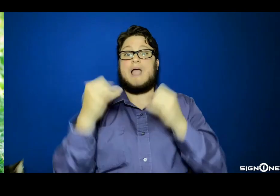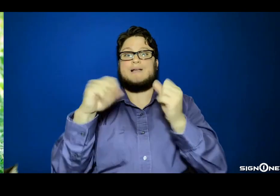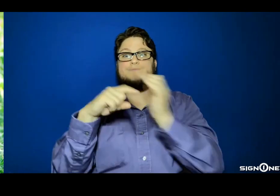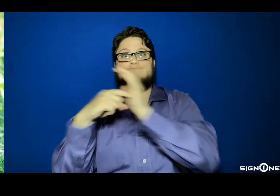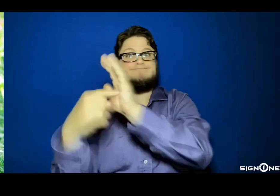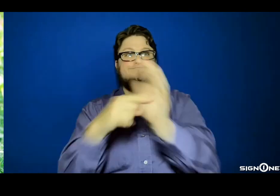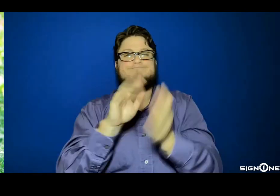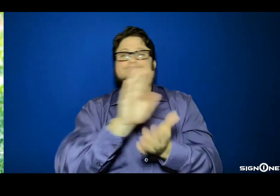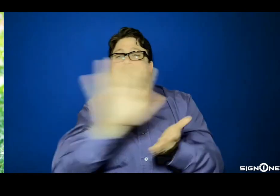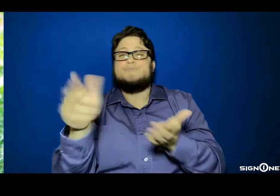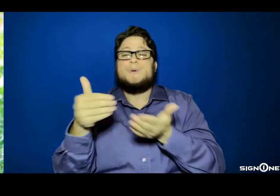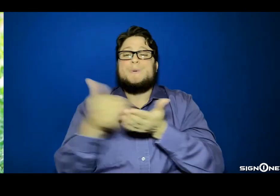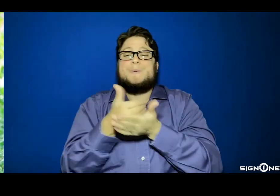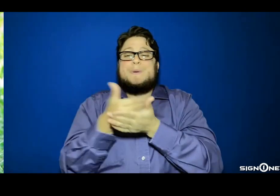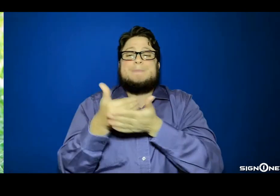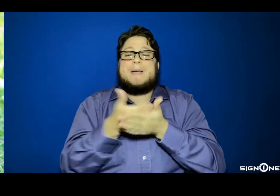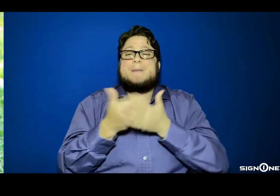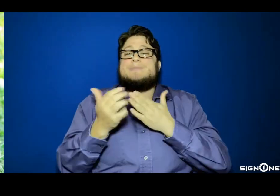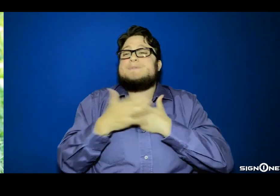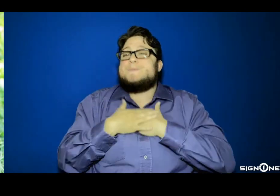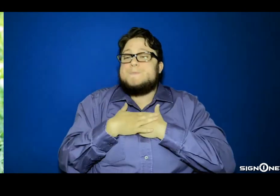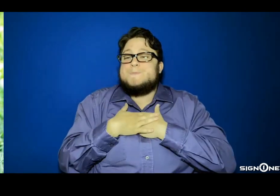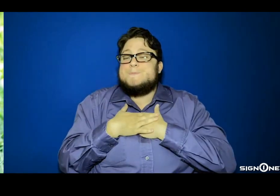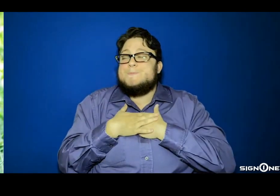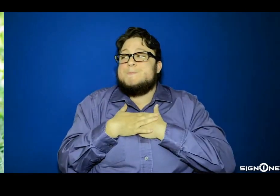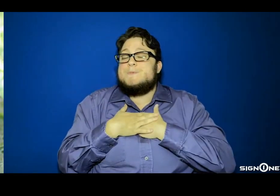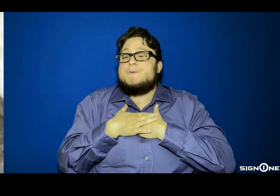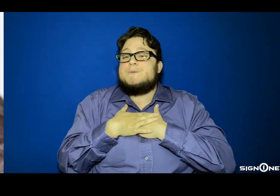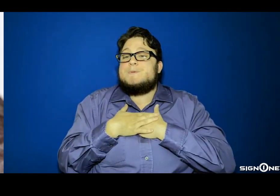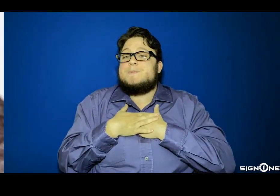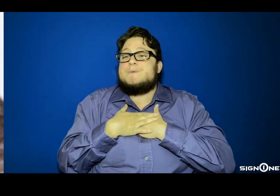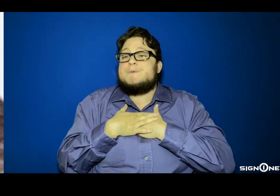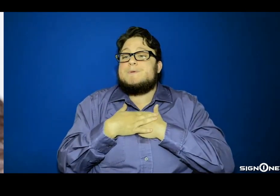It can now show off its newest inhabitants to guests.